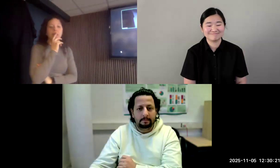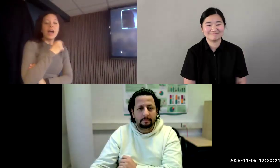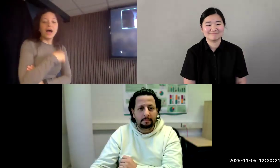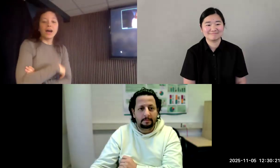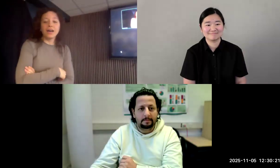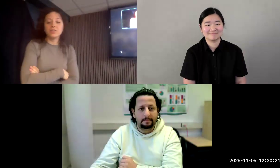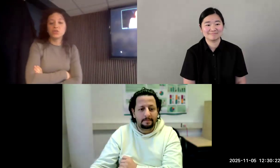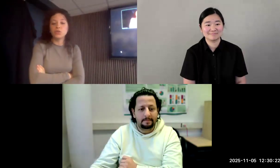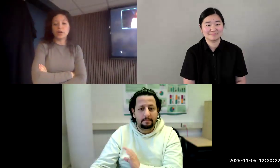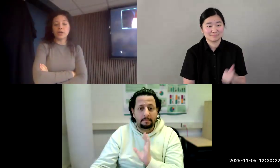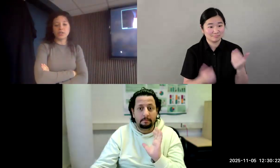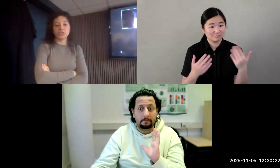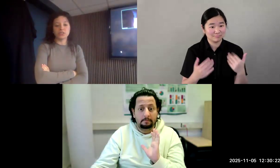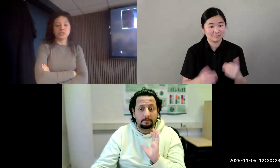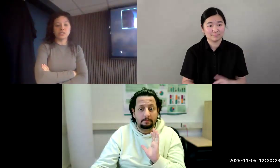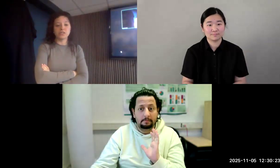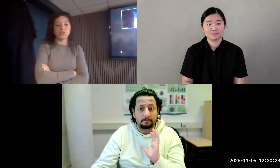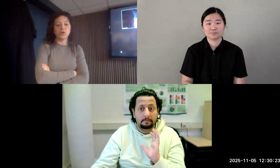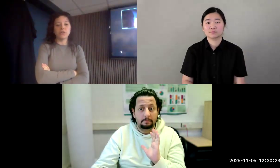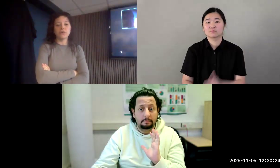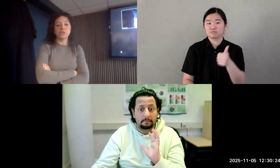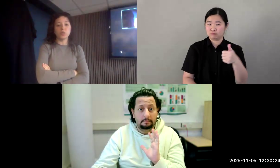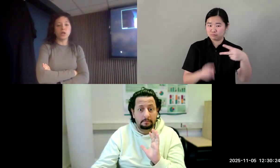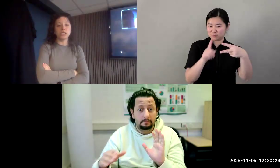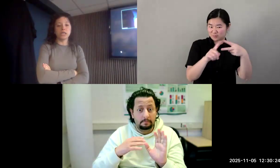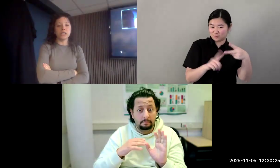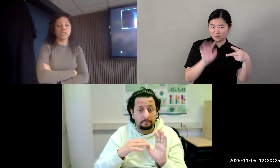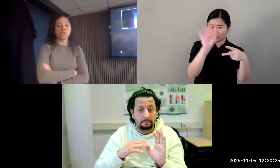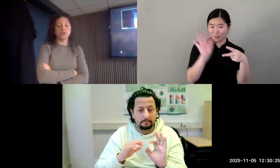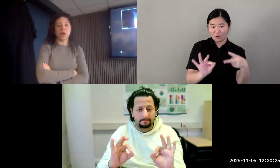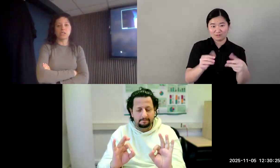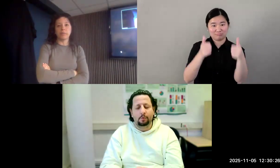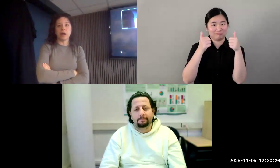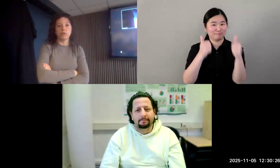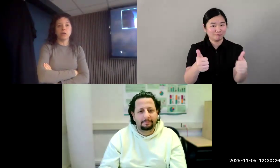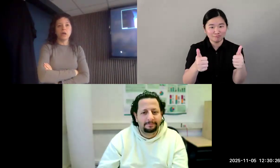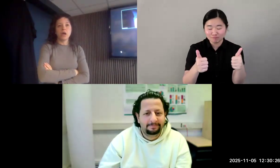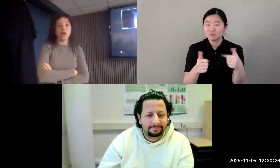two great questions. So, the first one is you asked about.